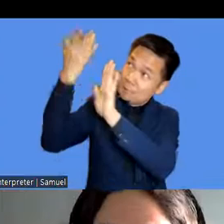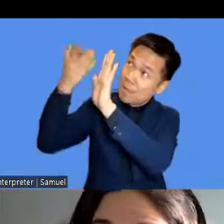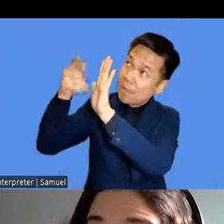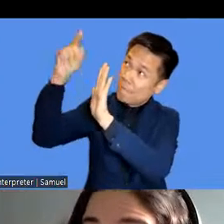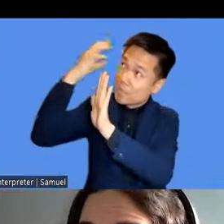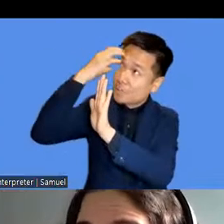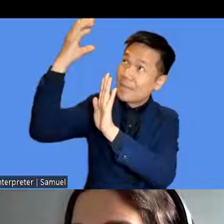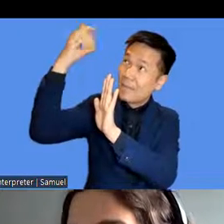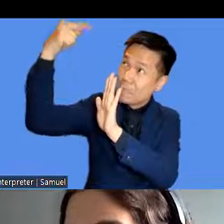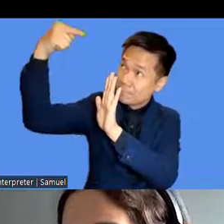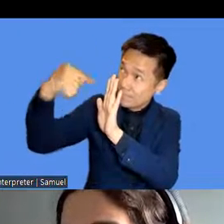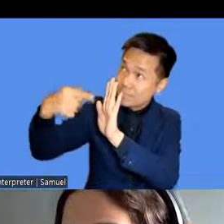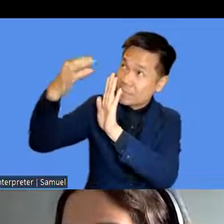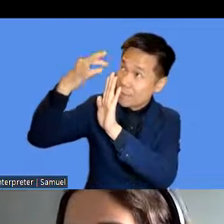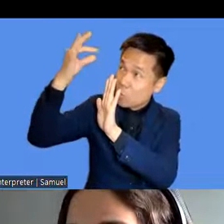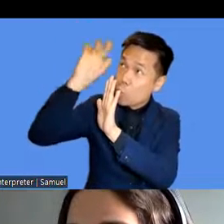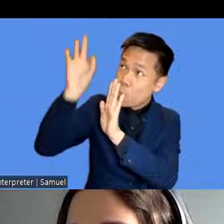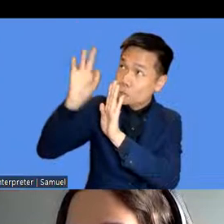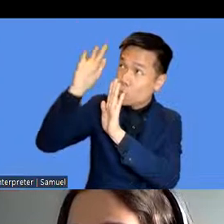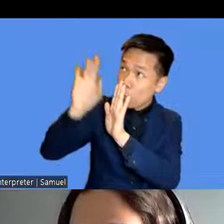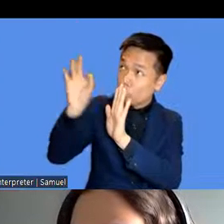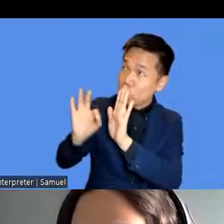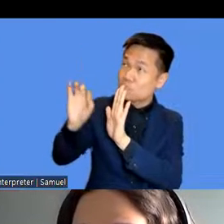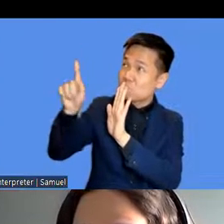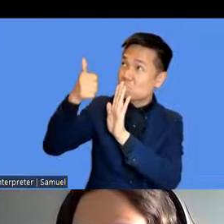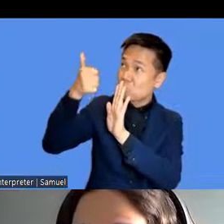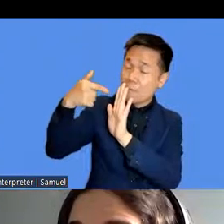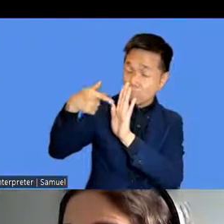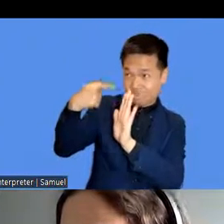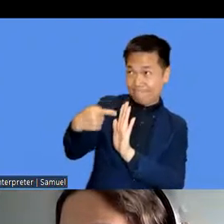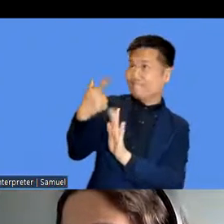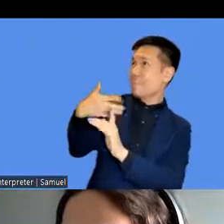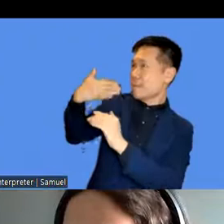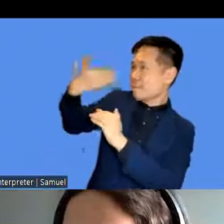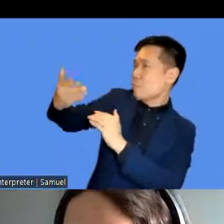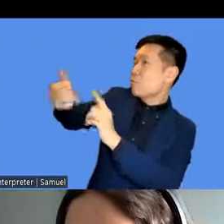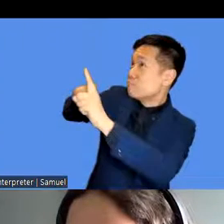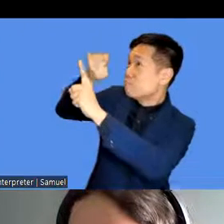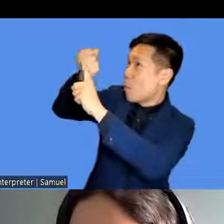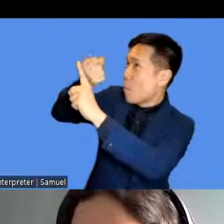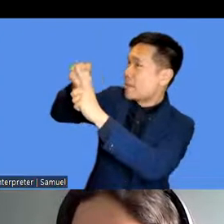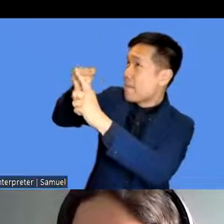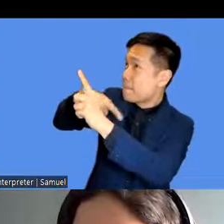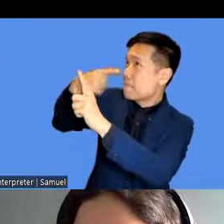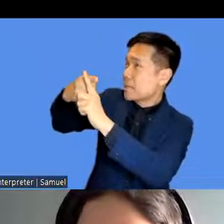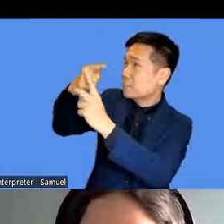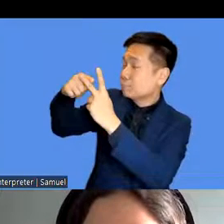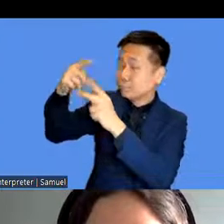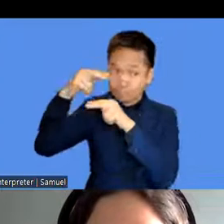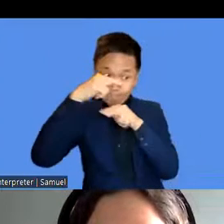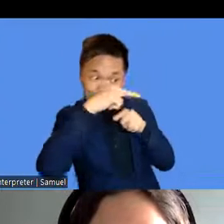they can use for their advocacy and to monitor progress in the rights and policy.